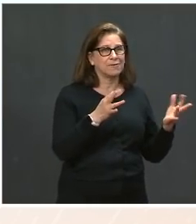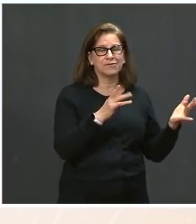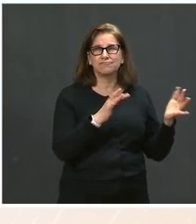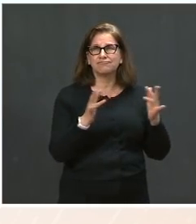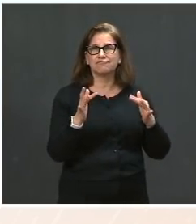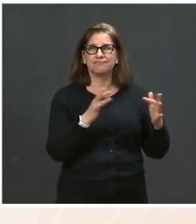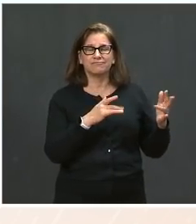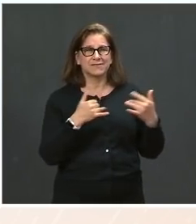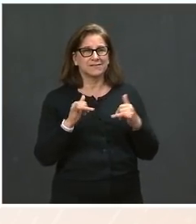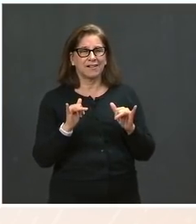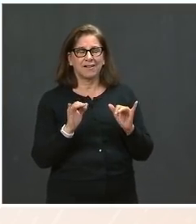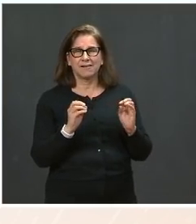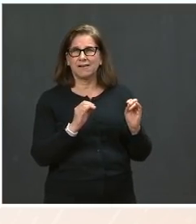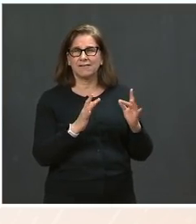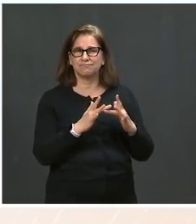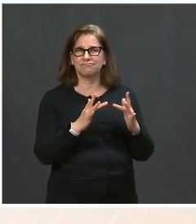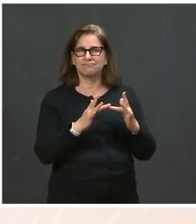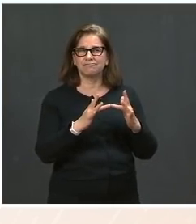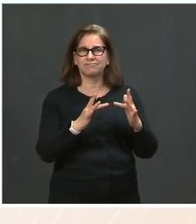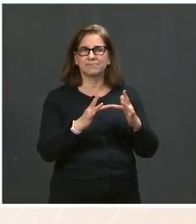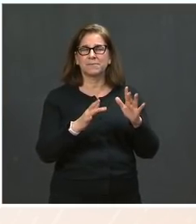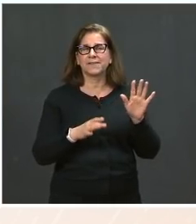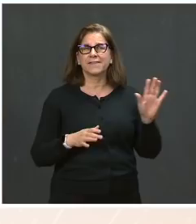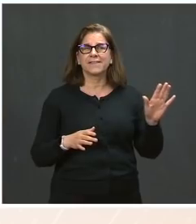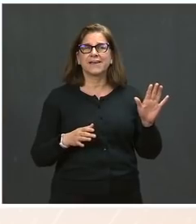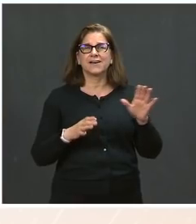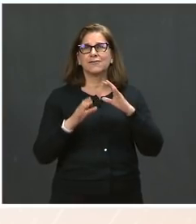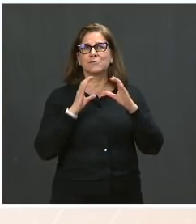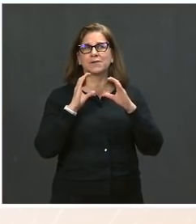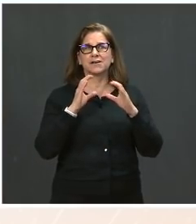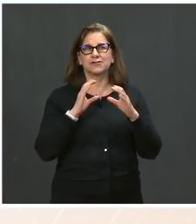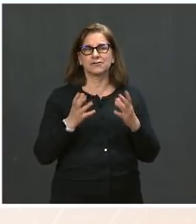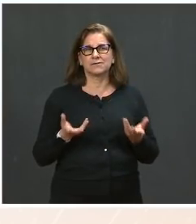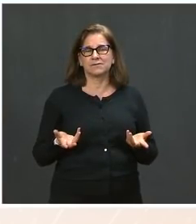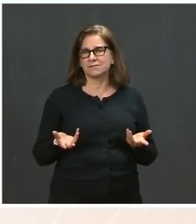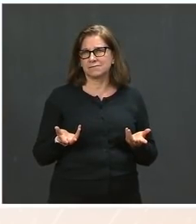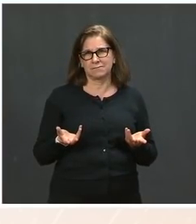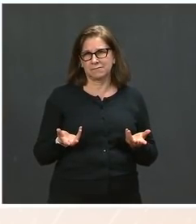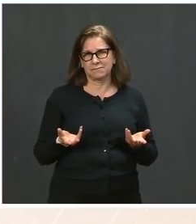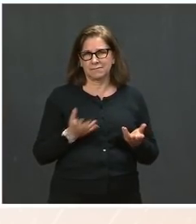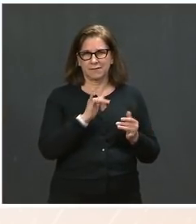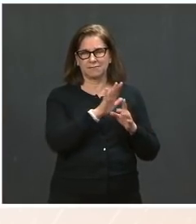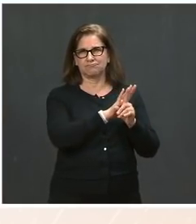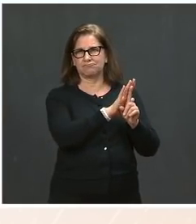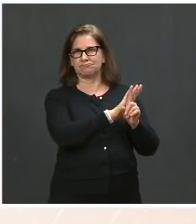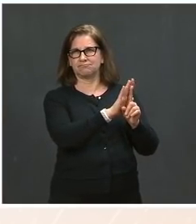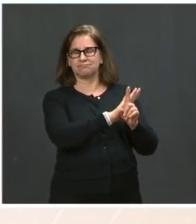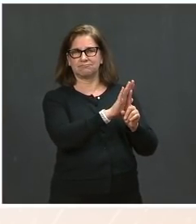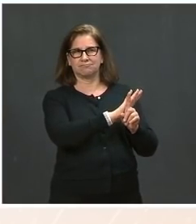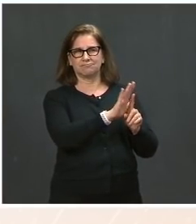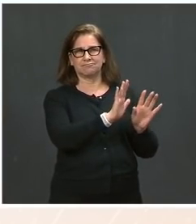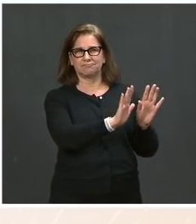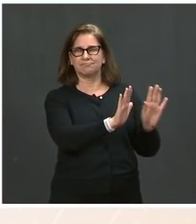but we just don't read out those specific calls; we keep them private. The Press: And now my wildcard question. Ms. Psaki: Okay. The Press: There's a lot of construction